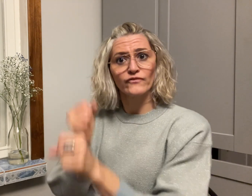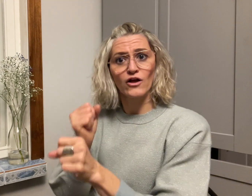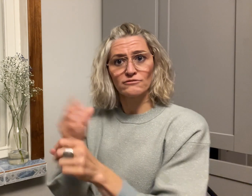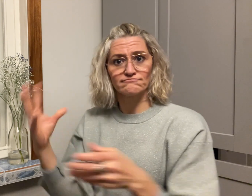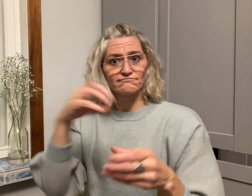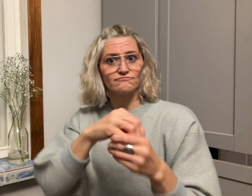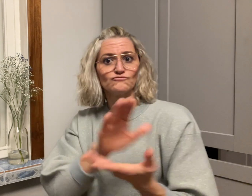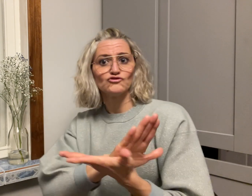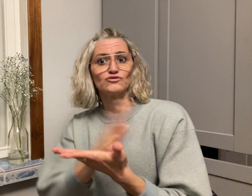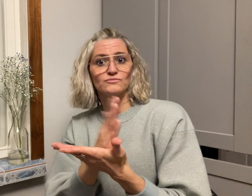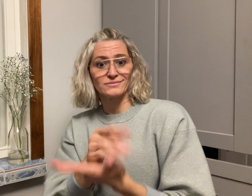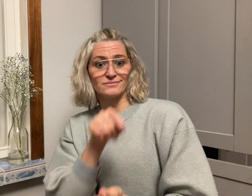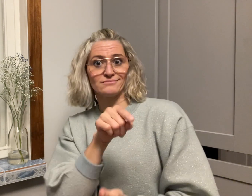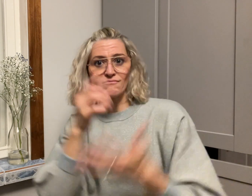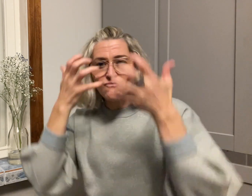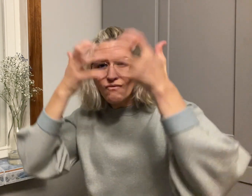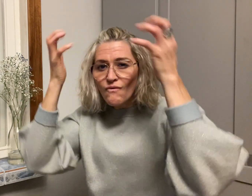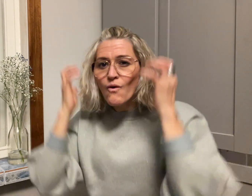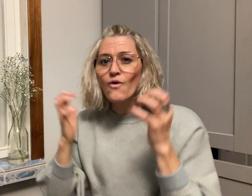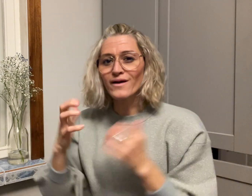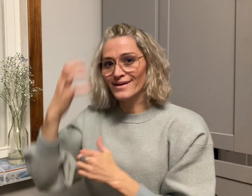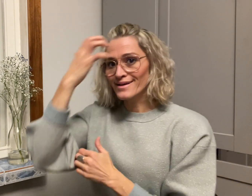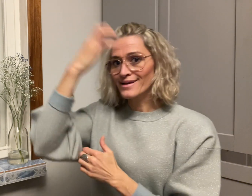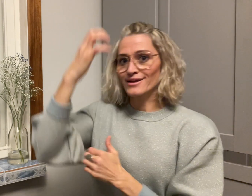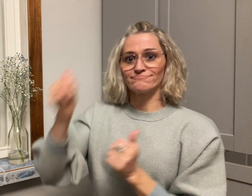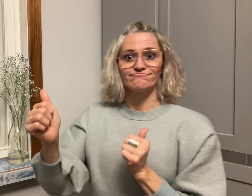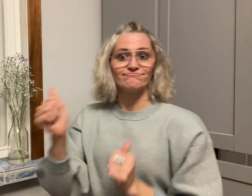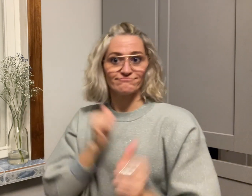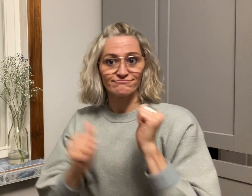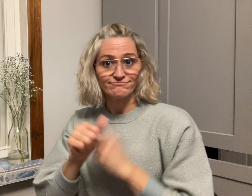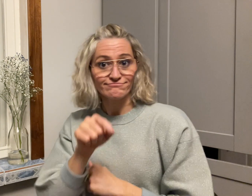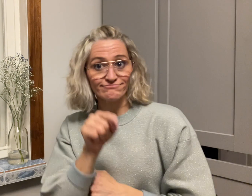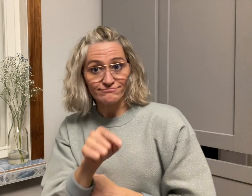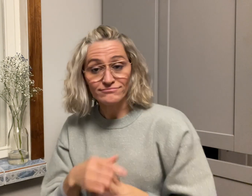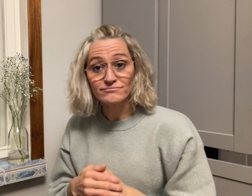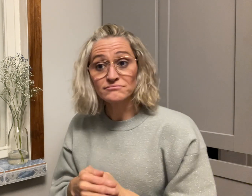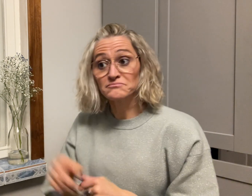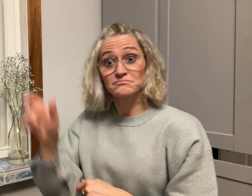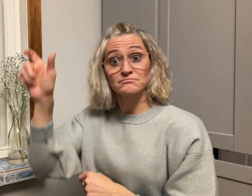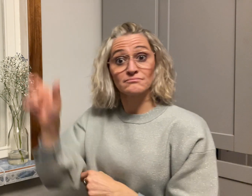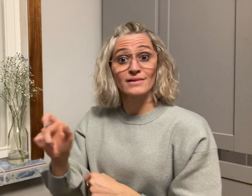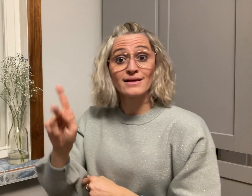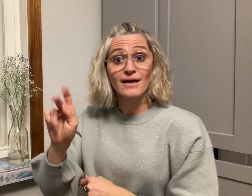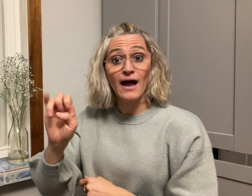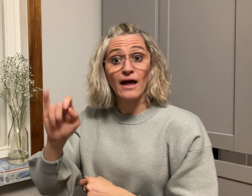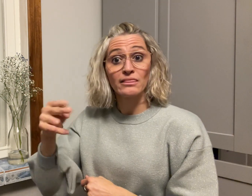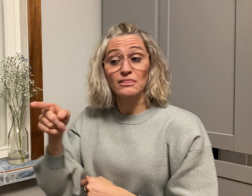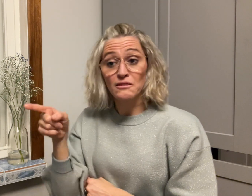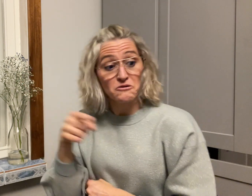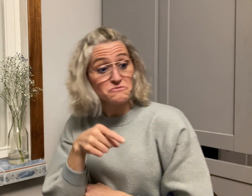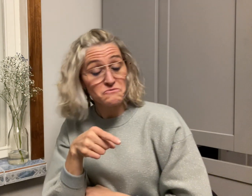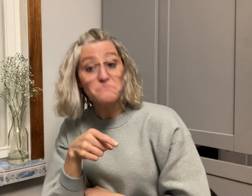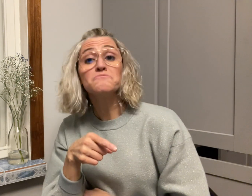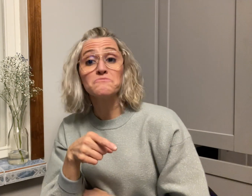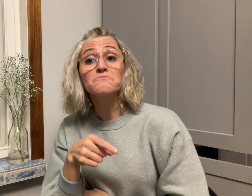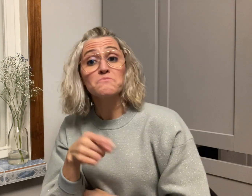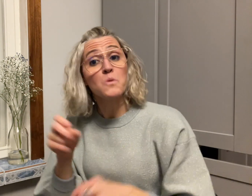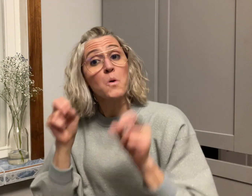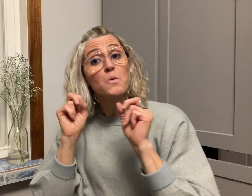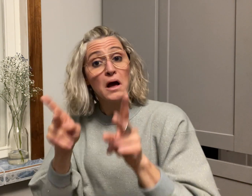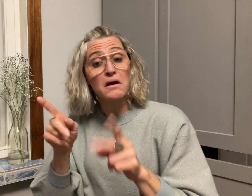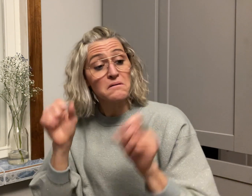which Keith agreed to do so. A few days later, Keith received